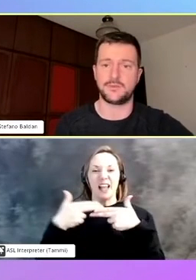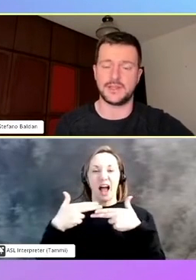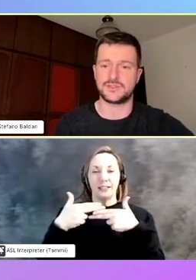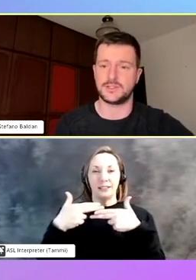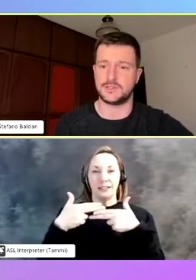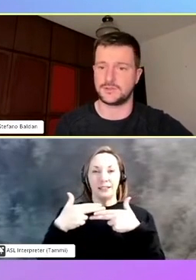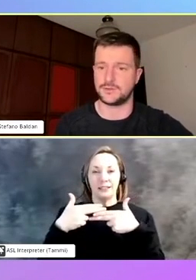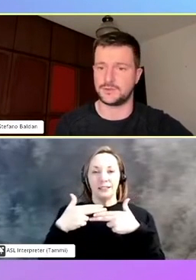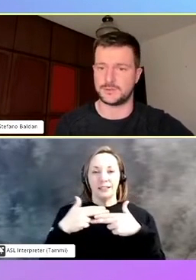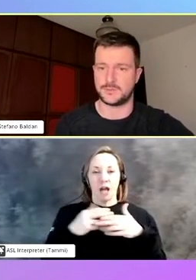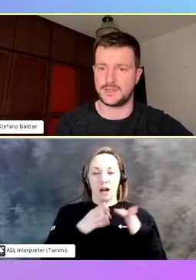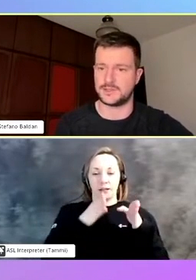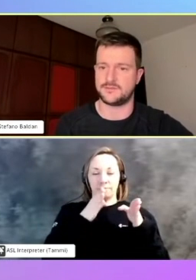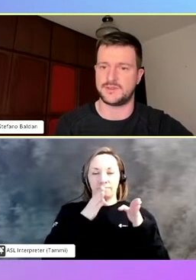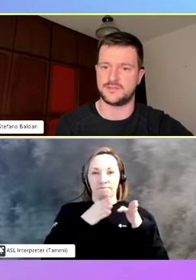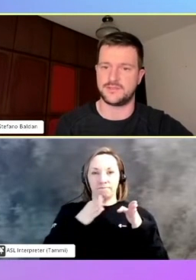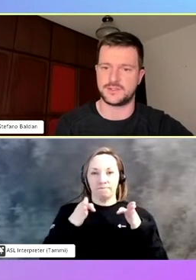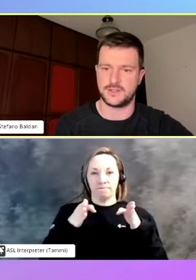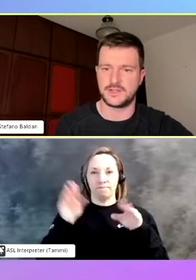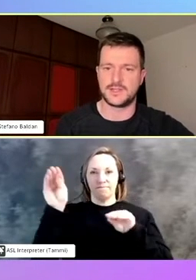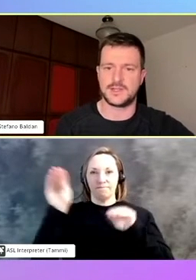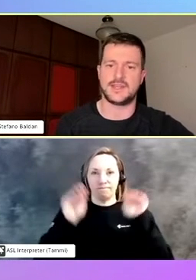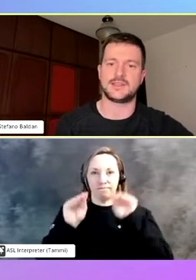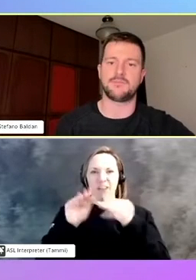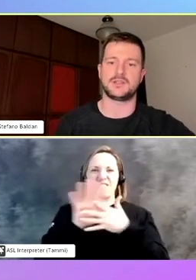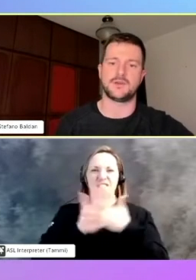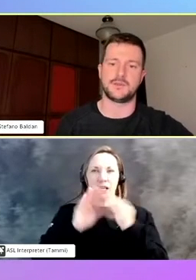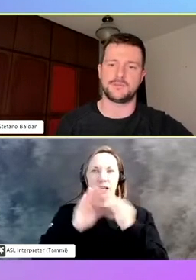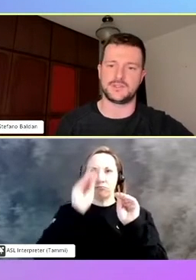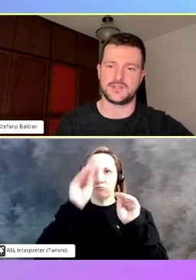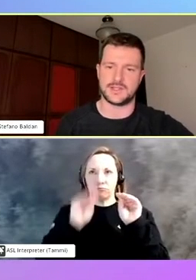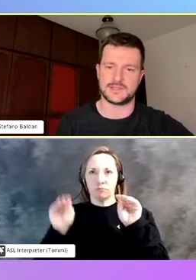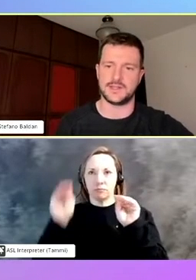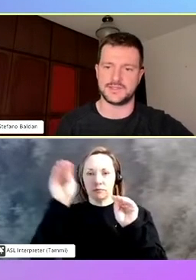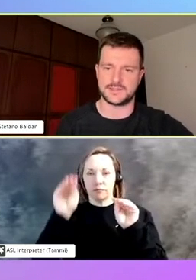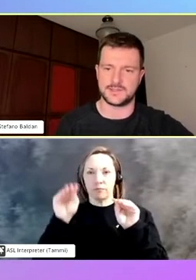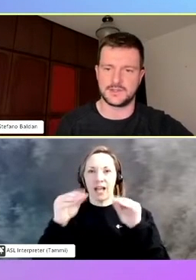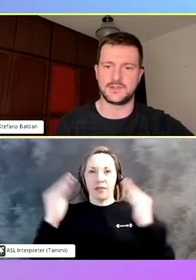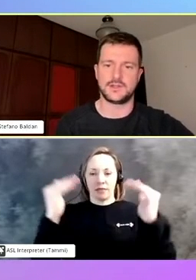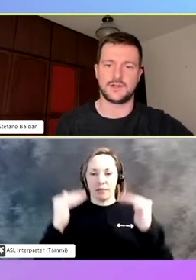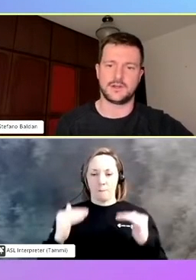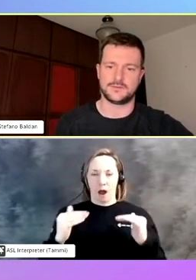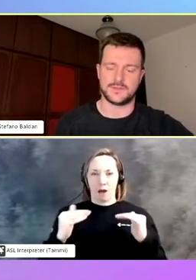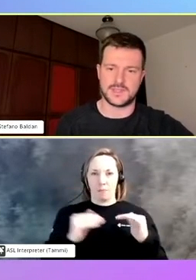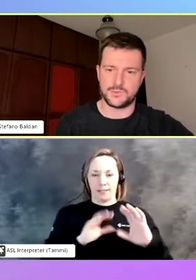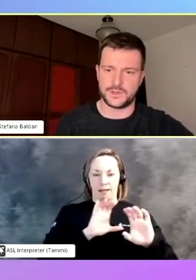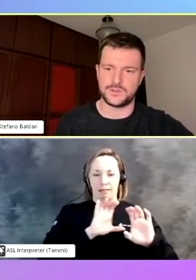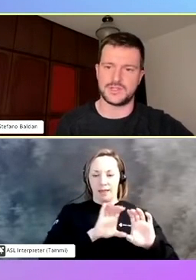and access needs. So what we do is we strive to get everyone an opportunity to collaborate.